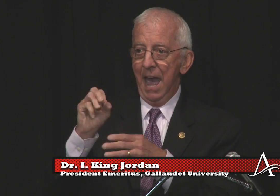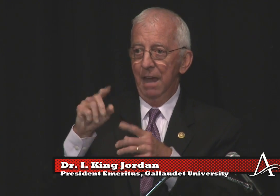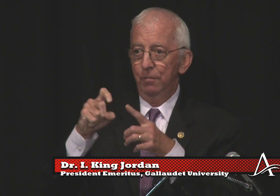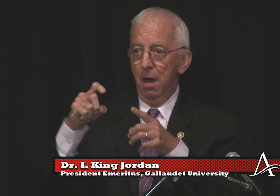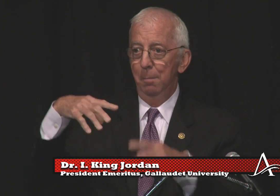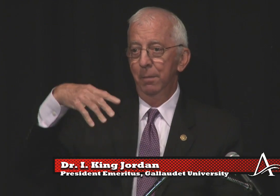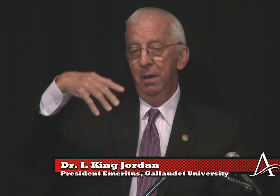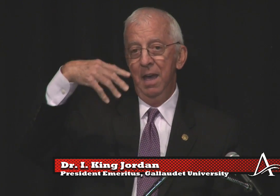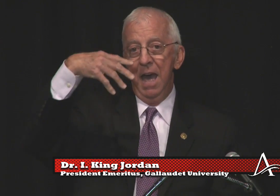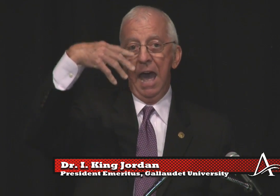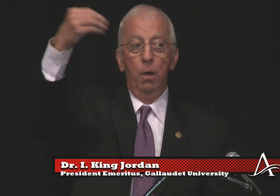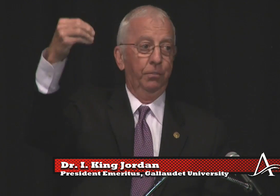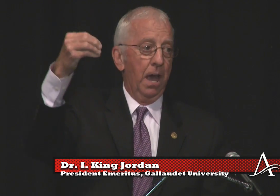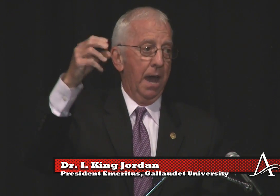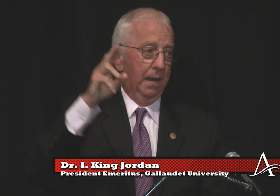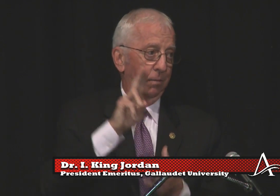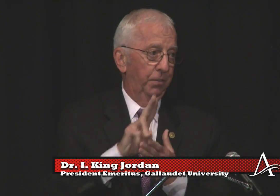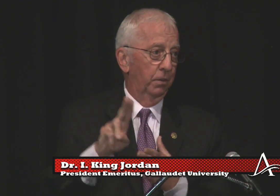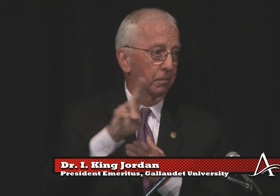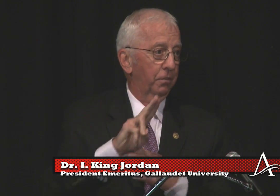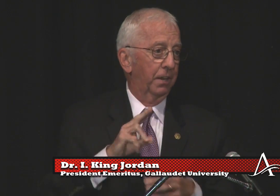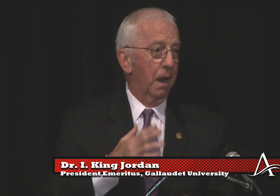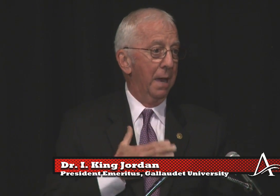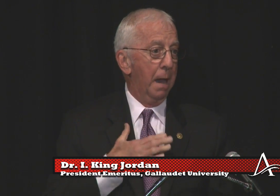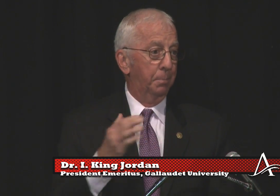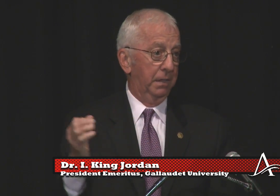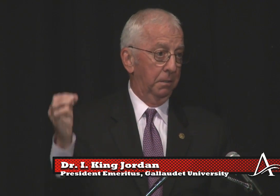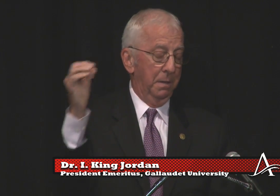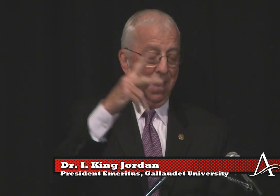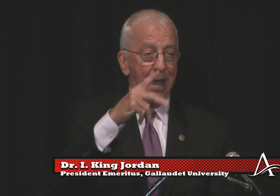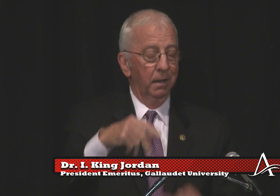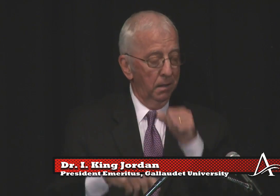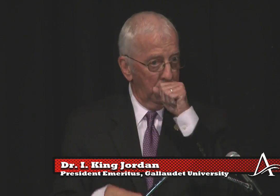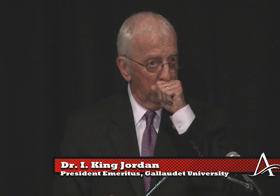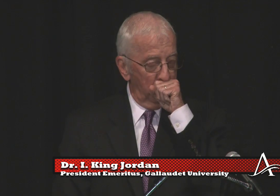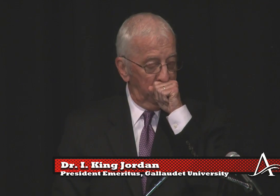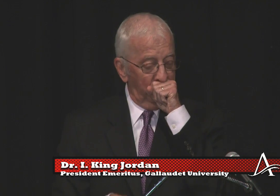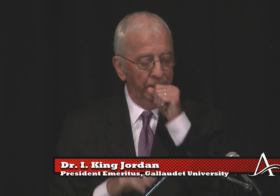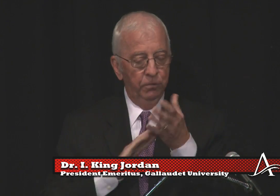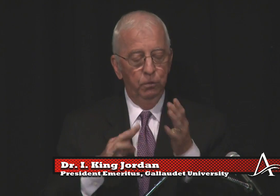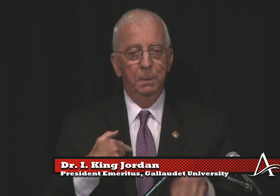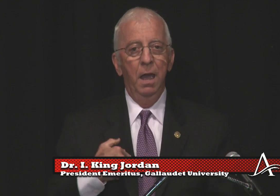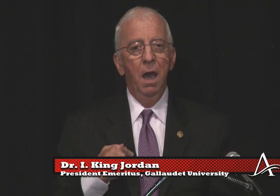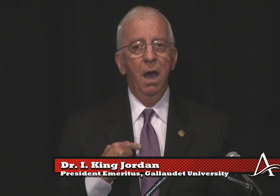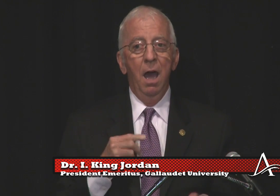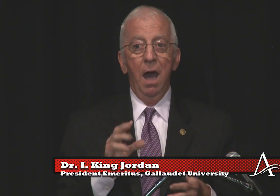and from outside the university. I'm happy to be back. [throat clearing cough] Excuse me.